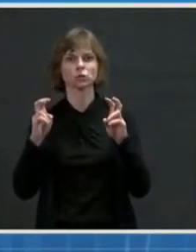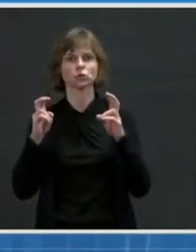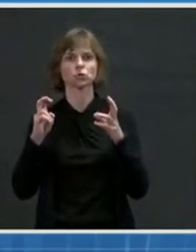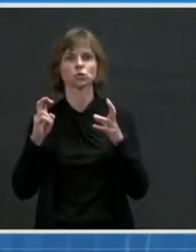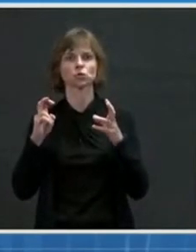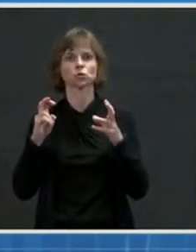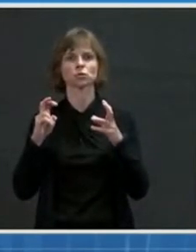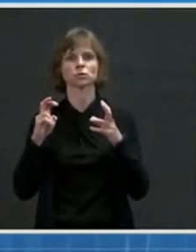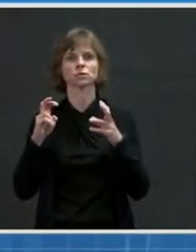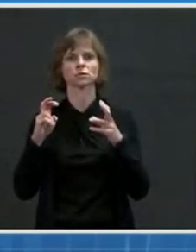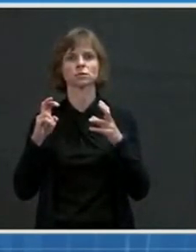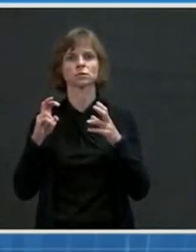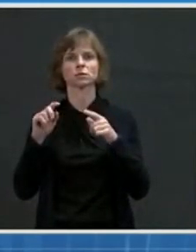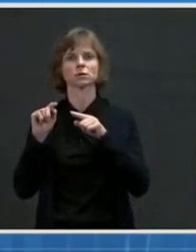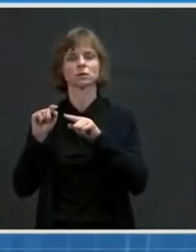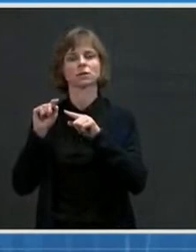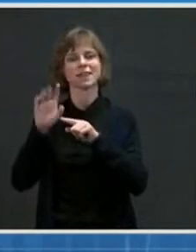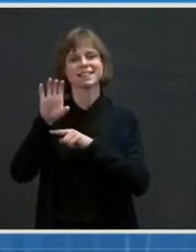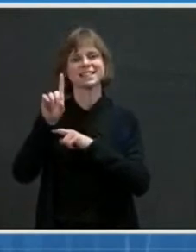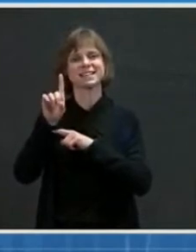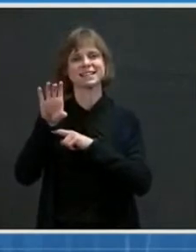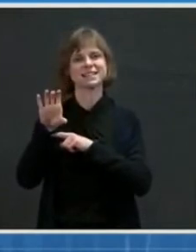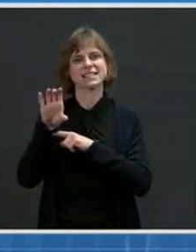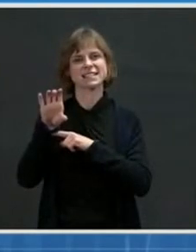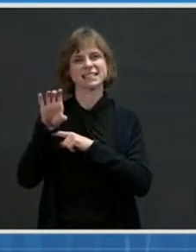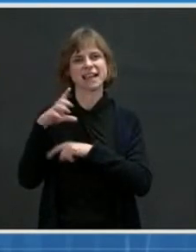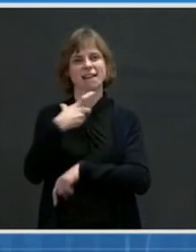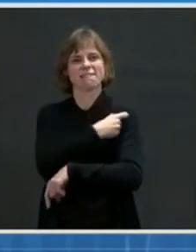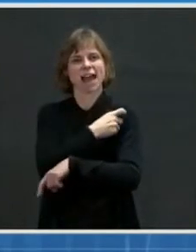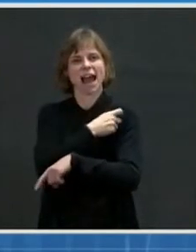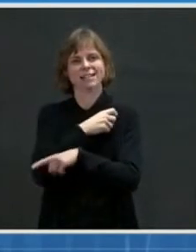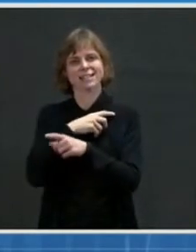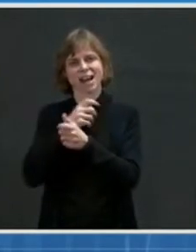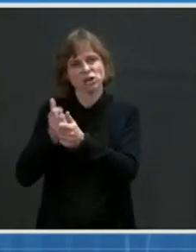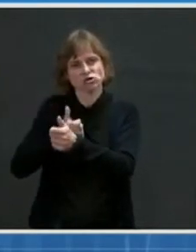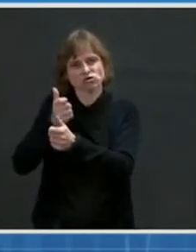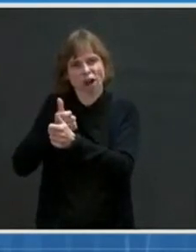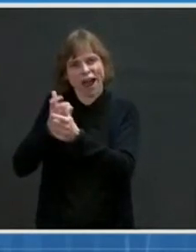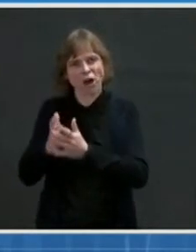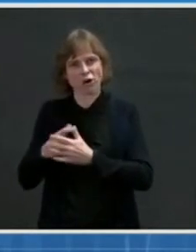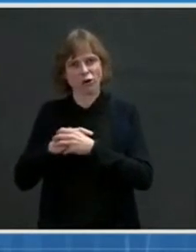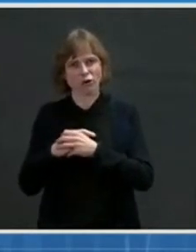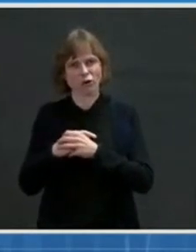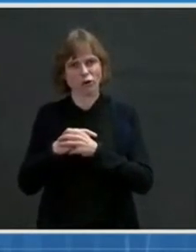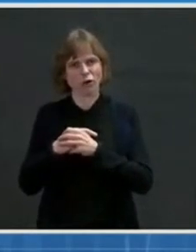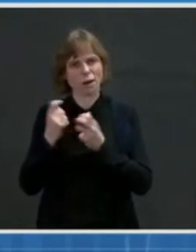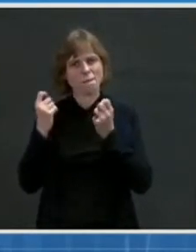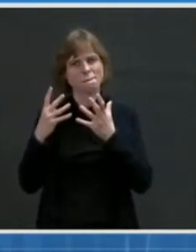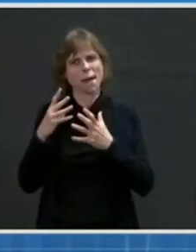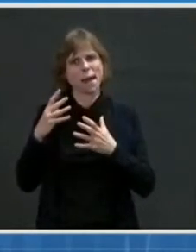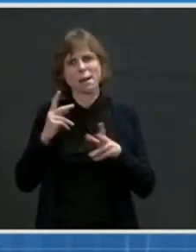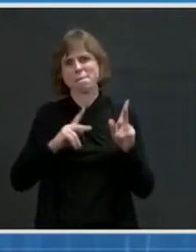ALL. THE FIRST QUESTION IS ABOUT ISSUES SURROUNDING THE CDC VACCINATION TRACKER.